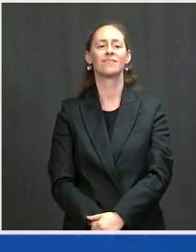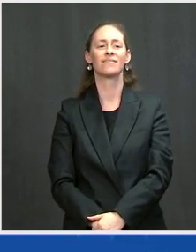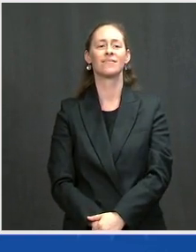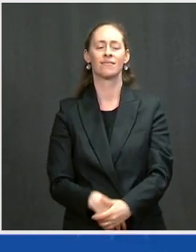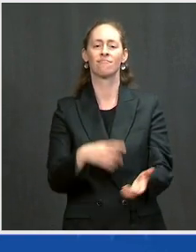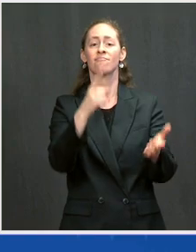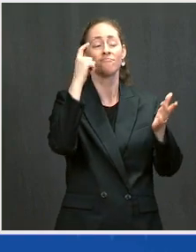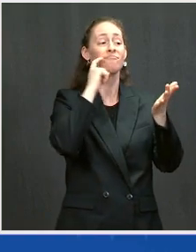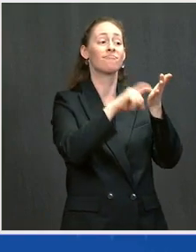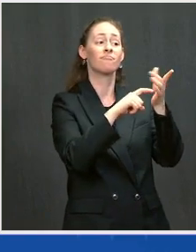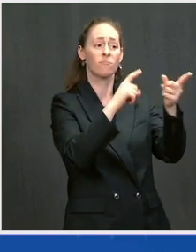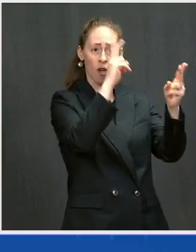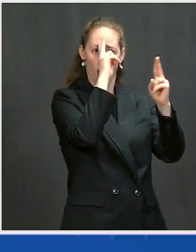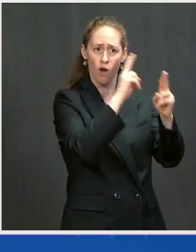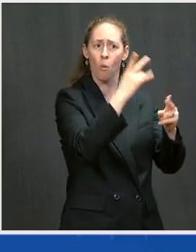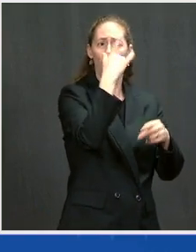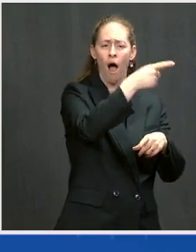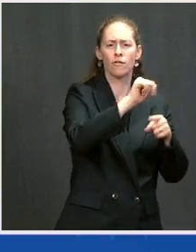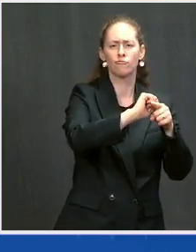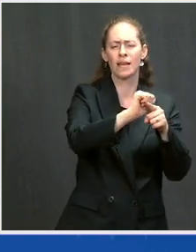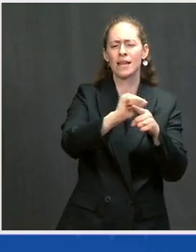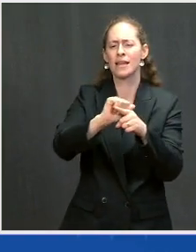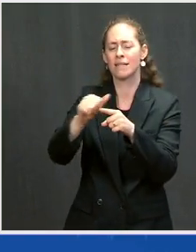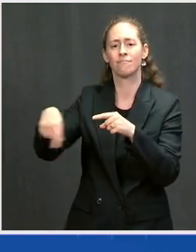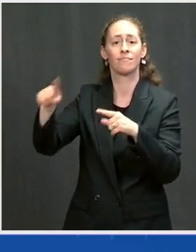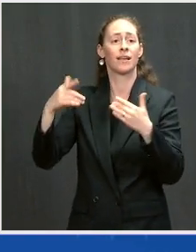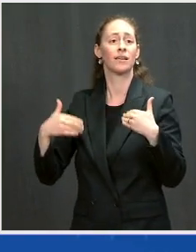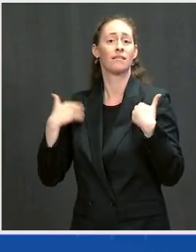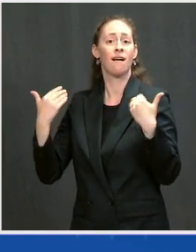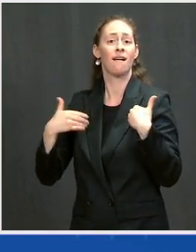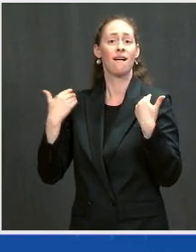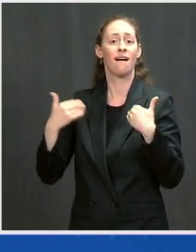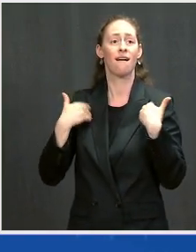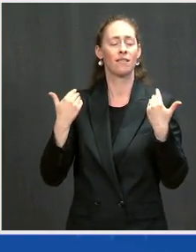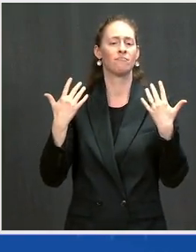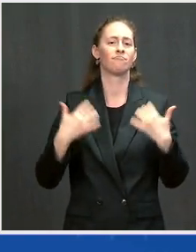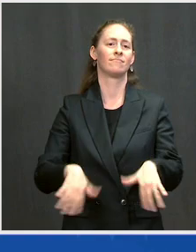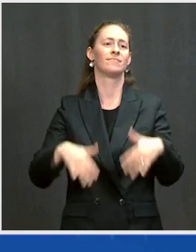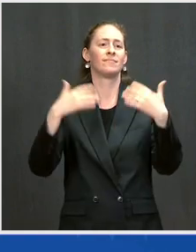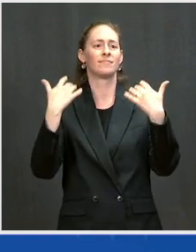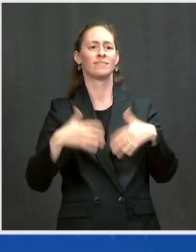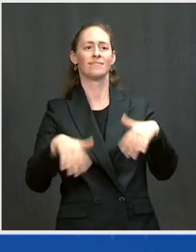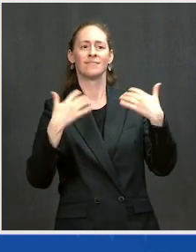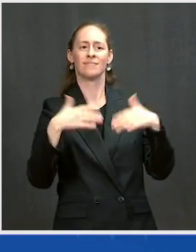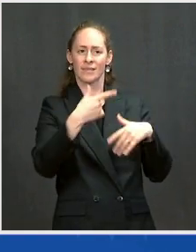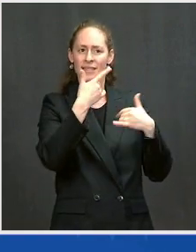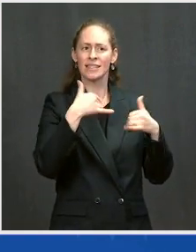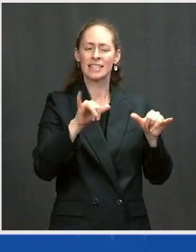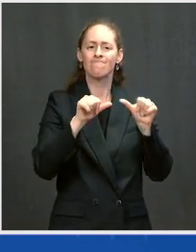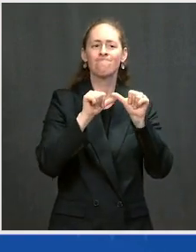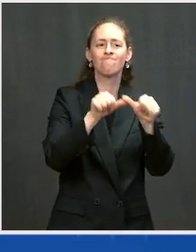Even now, even now, you can find him out at Fort Benning cheering on the Rangers